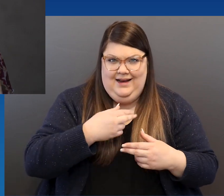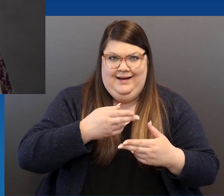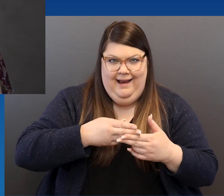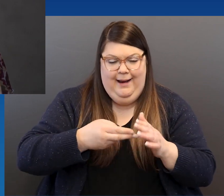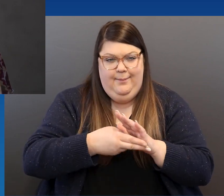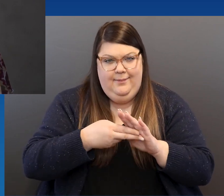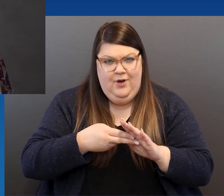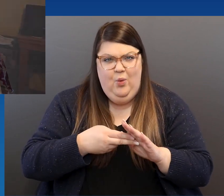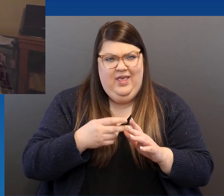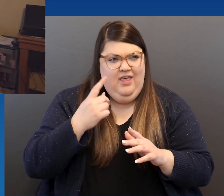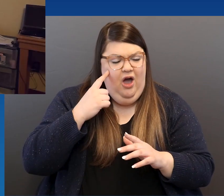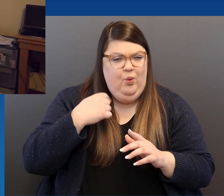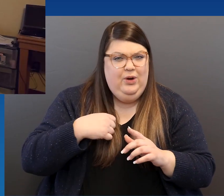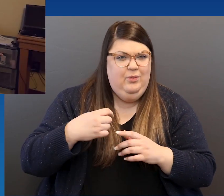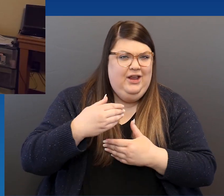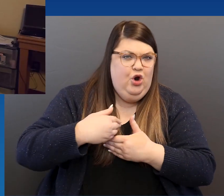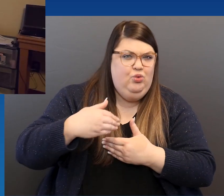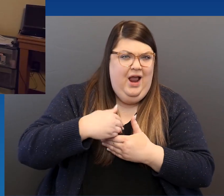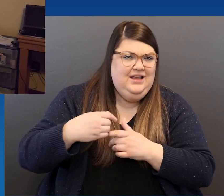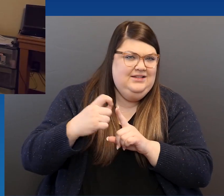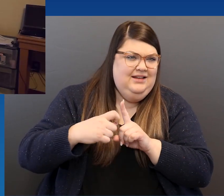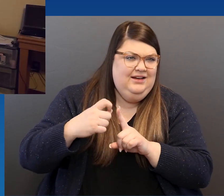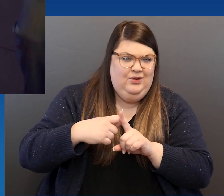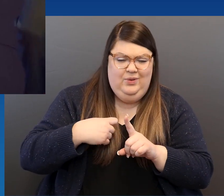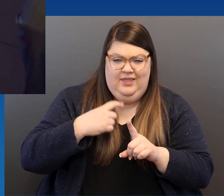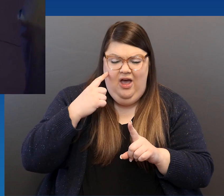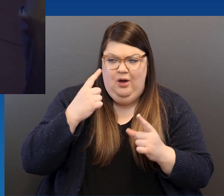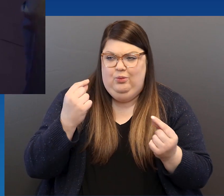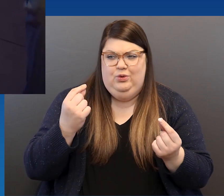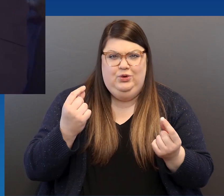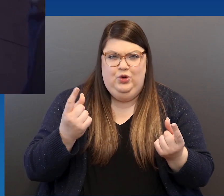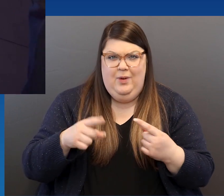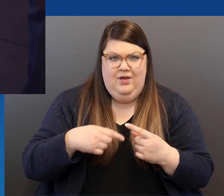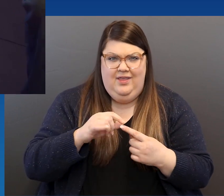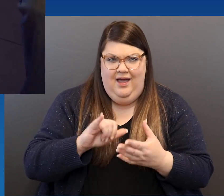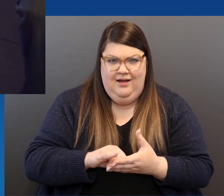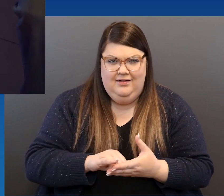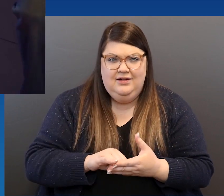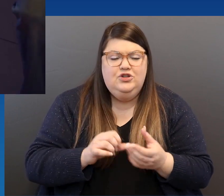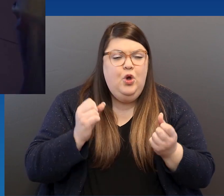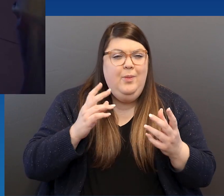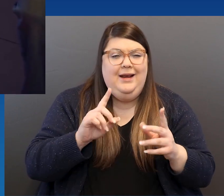and wanted to know what can we do about it. And, because there were so many unanswered questions